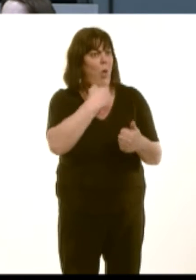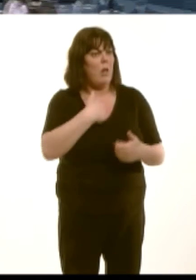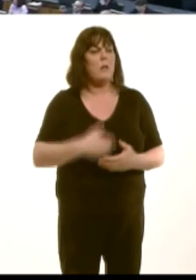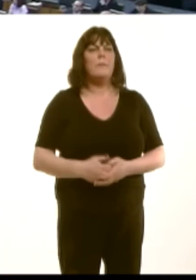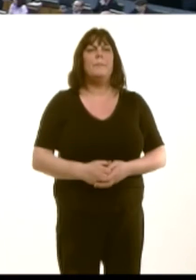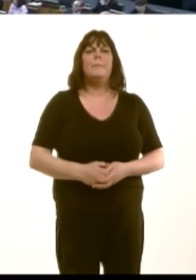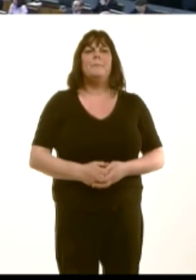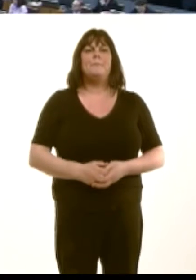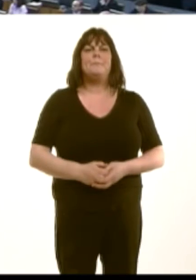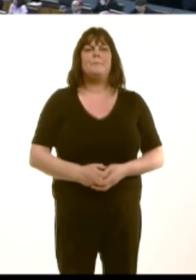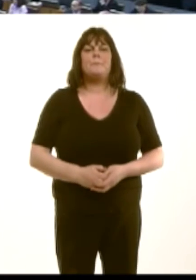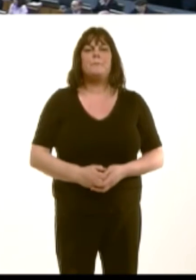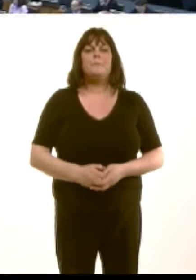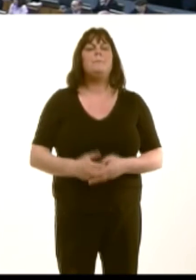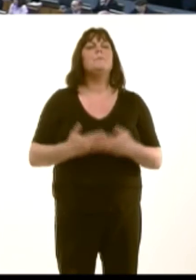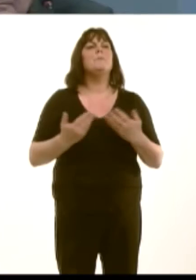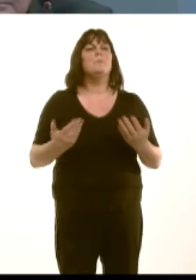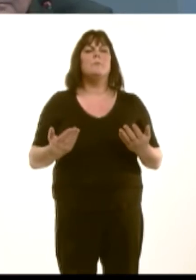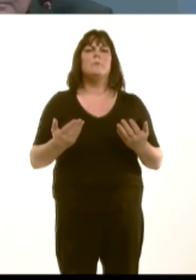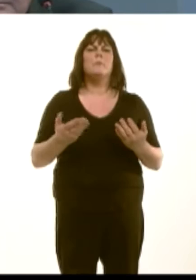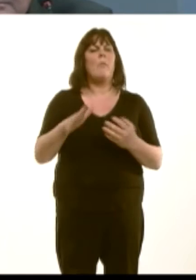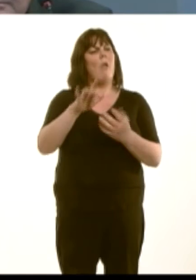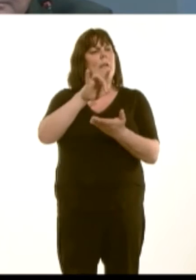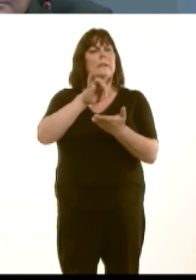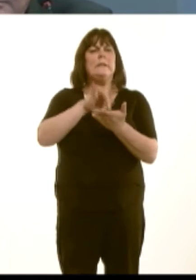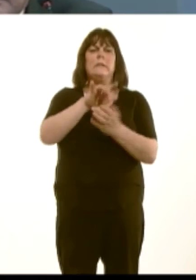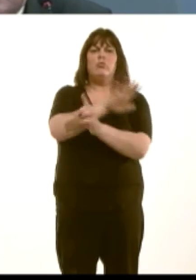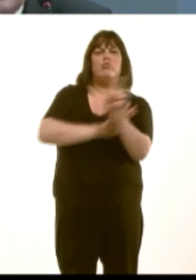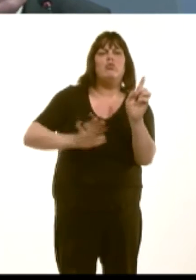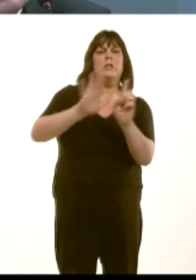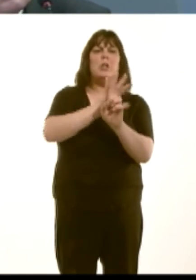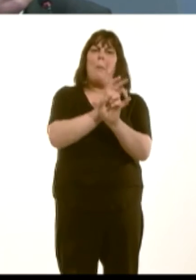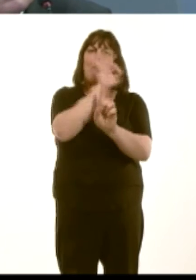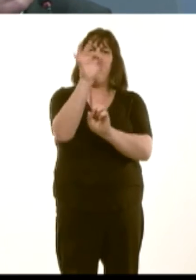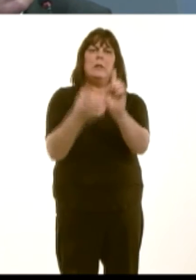Davies: Obviously, for the city region to succeed, the proposals that are outlined in